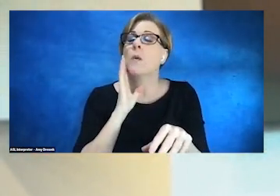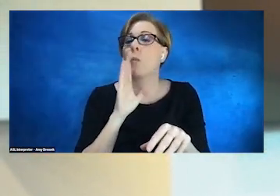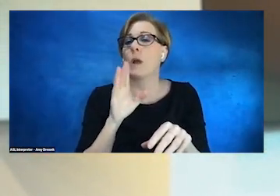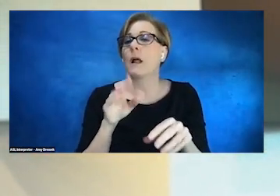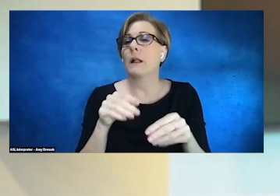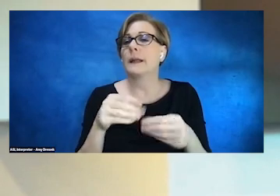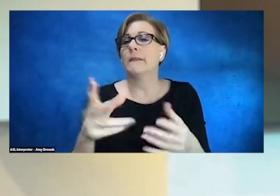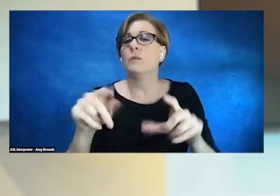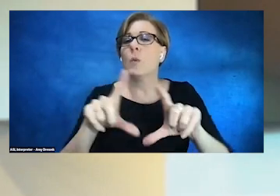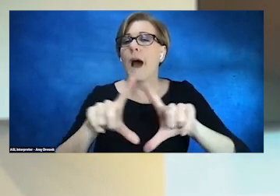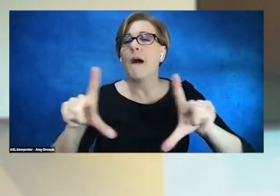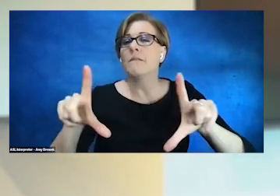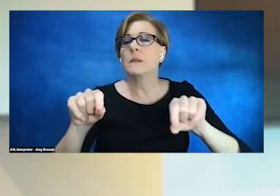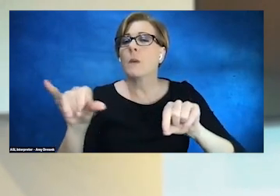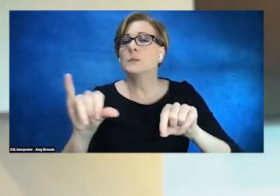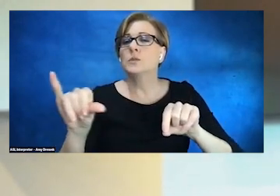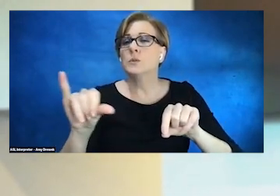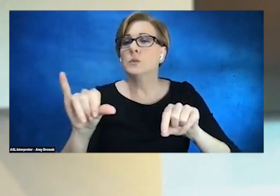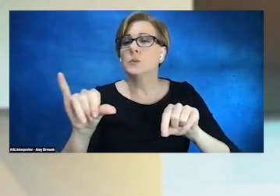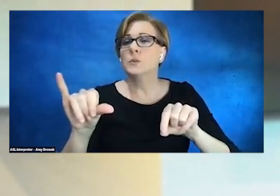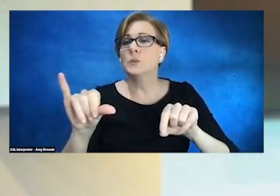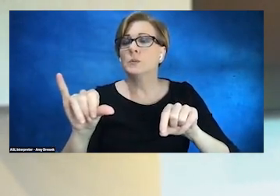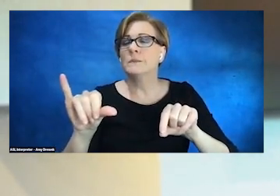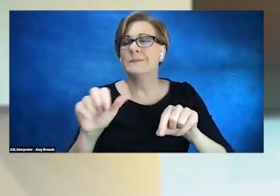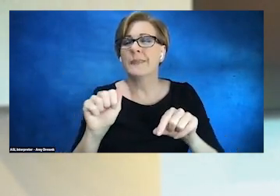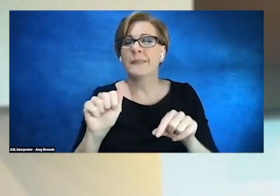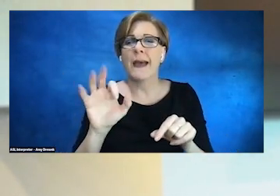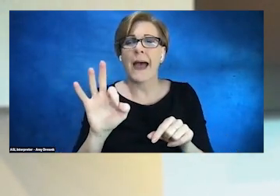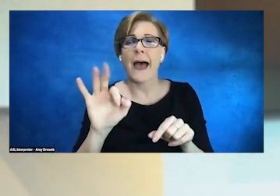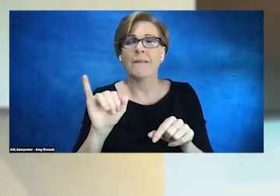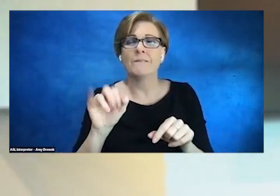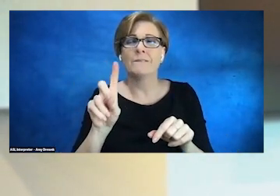voter will after they complete their ballot they're going to insert it into that affidavit